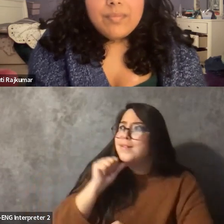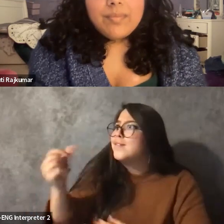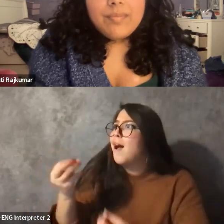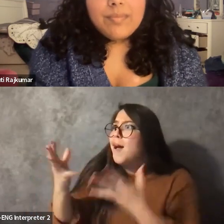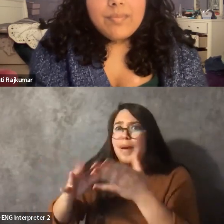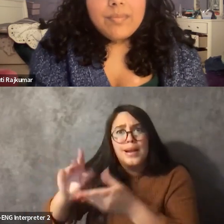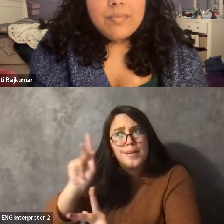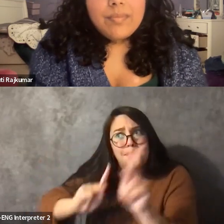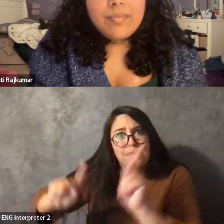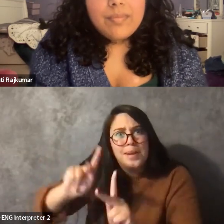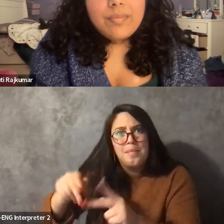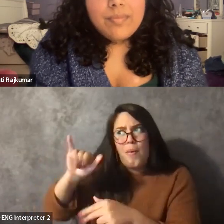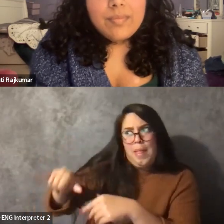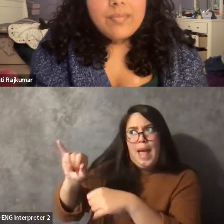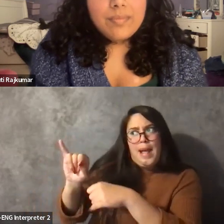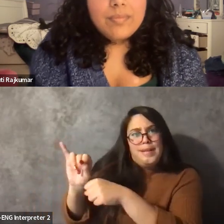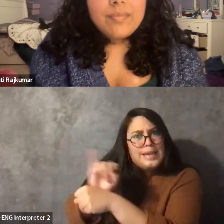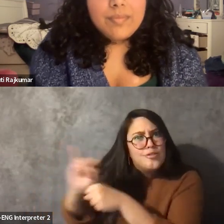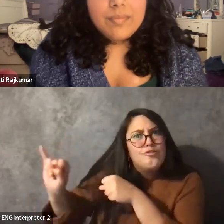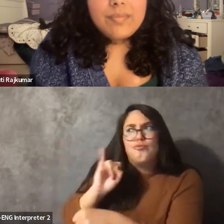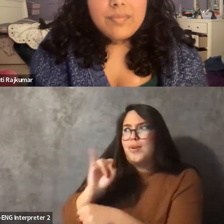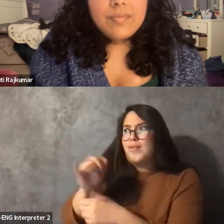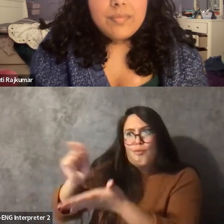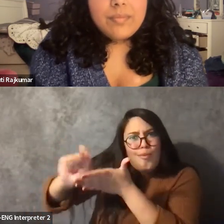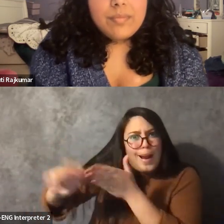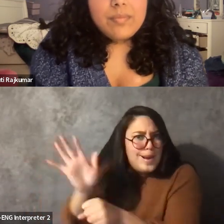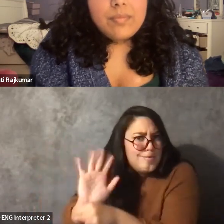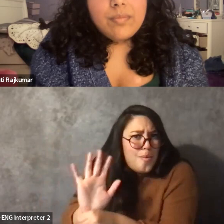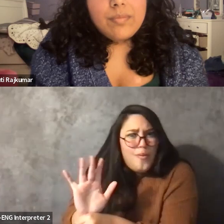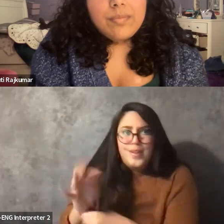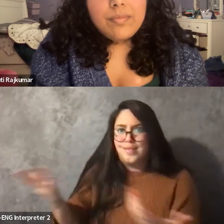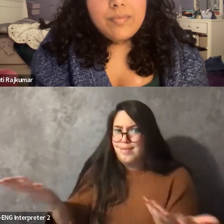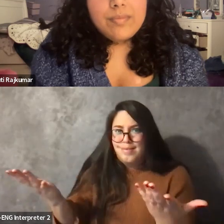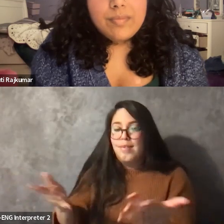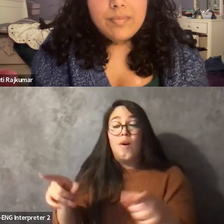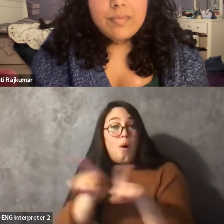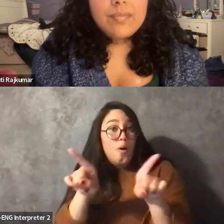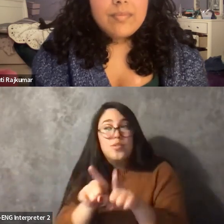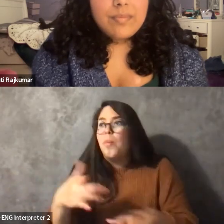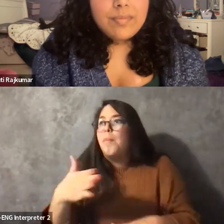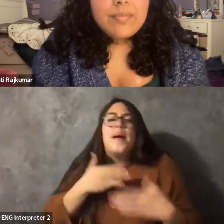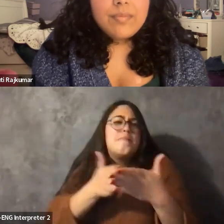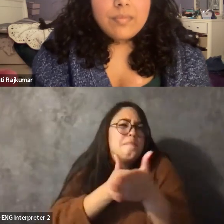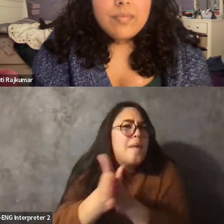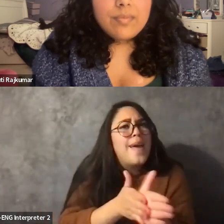And also, it's my passion, right. My lived experience was never seen on screen, so I want to help bring it to the screen.